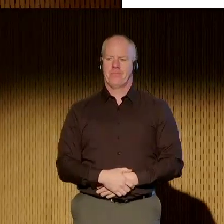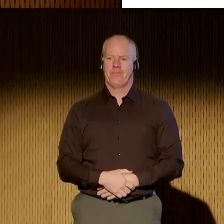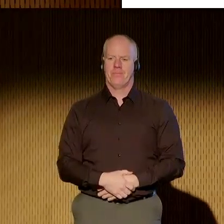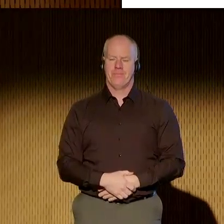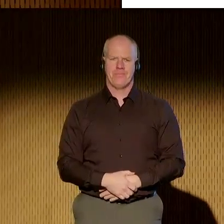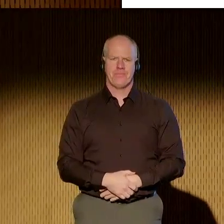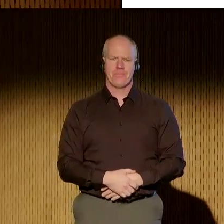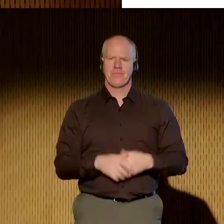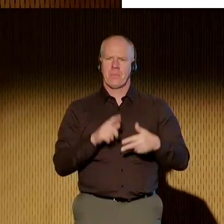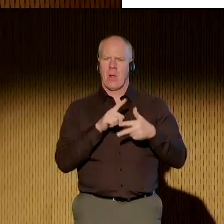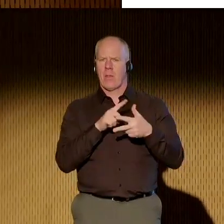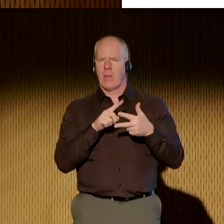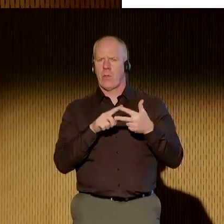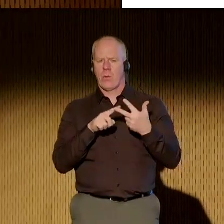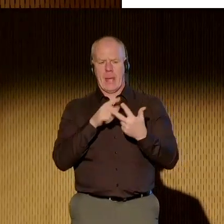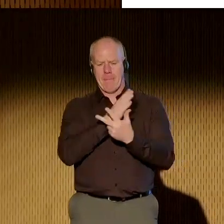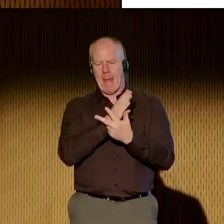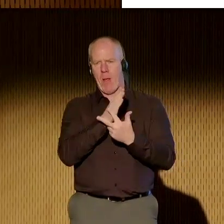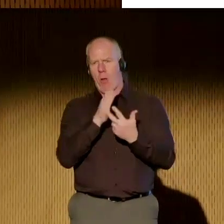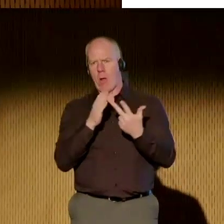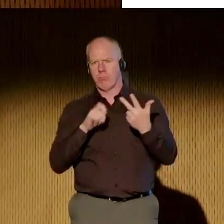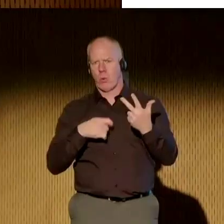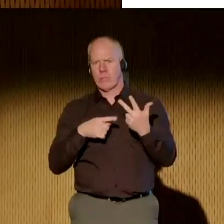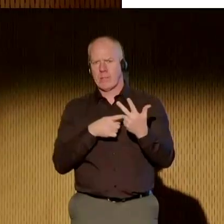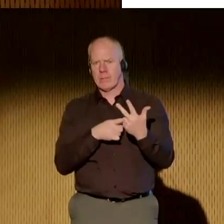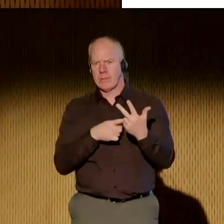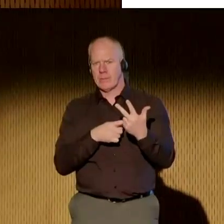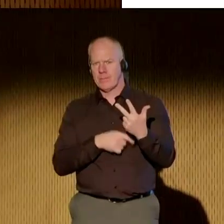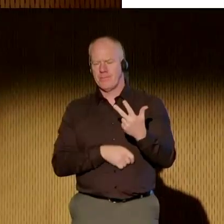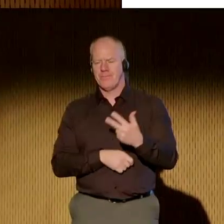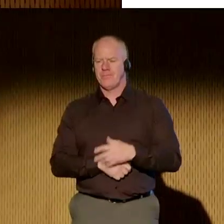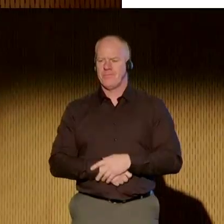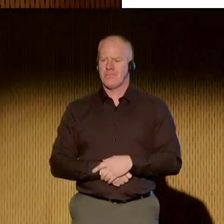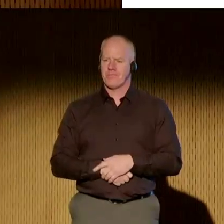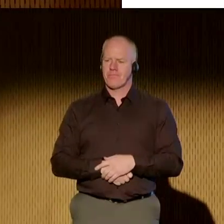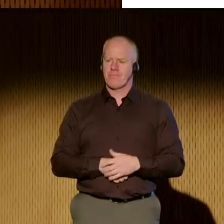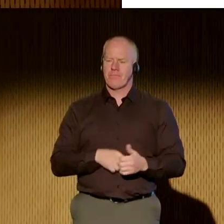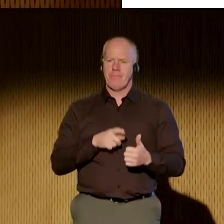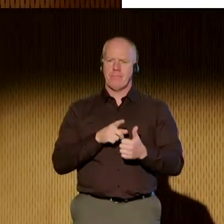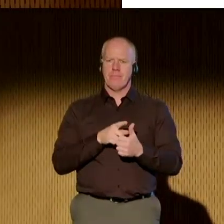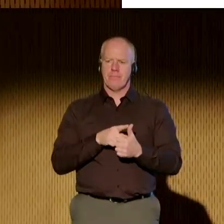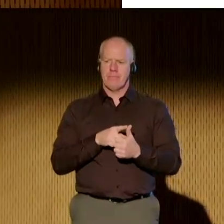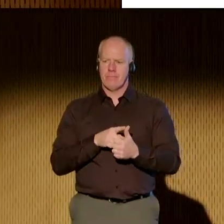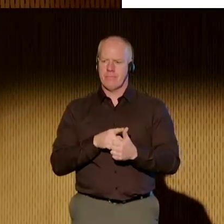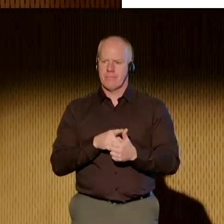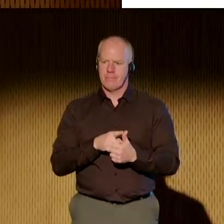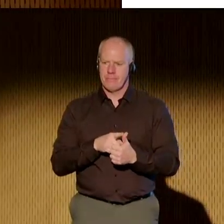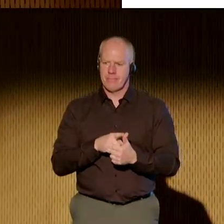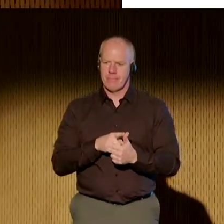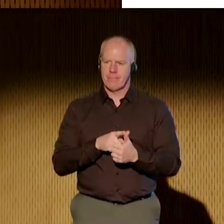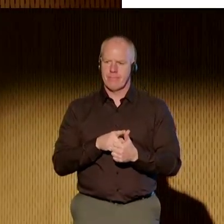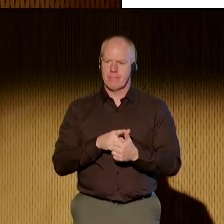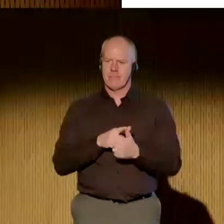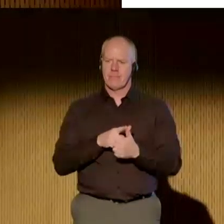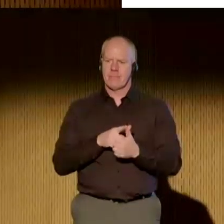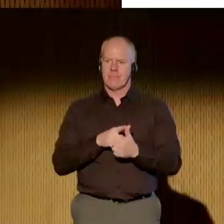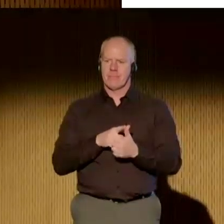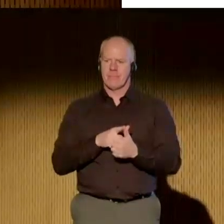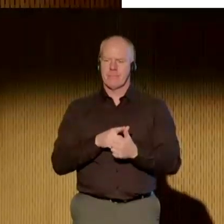So the three core pillars of our project, of the i-teach lab project, demonstrates how UDL can be